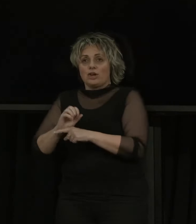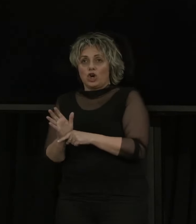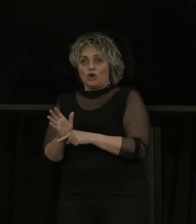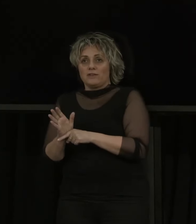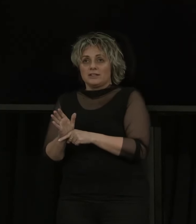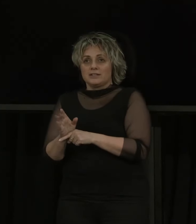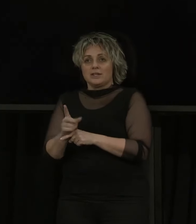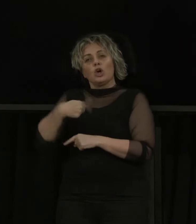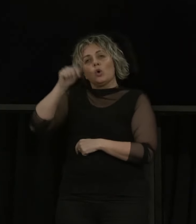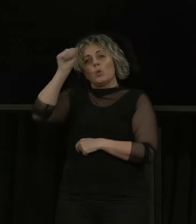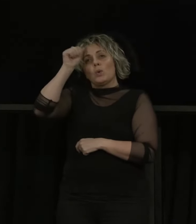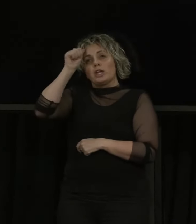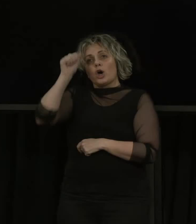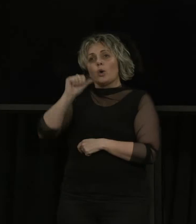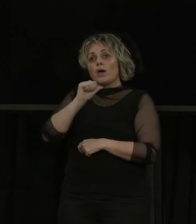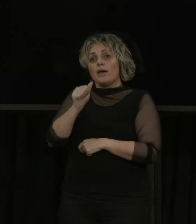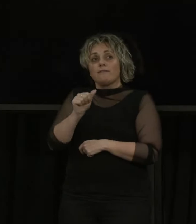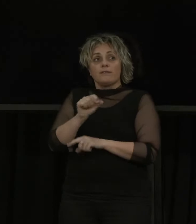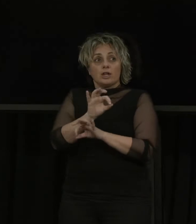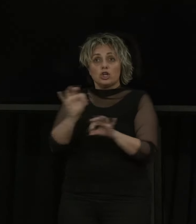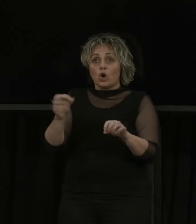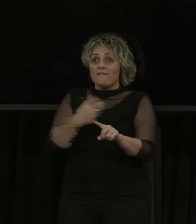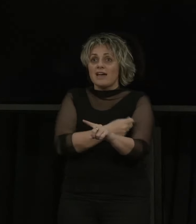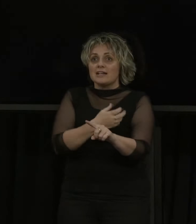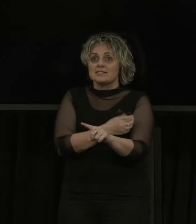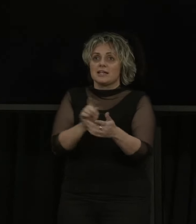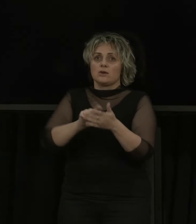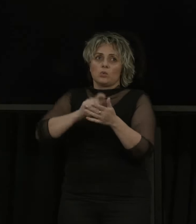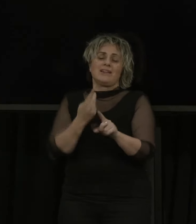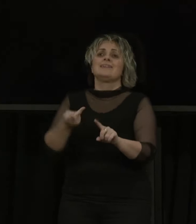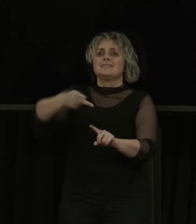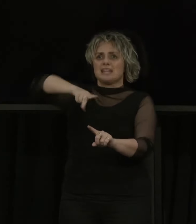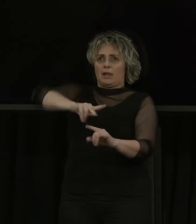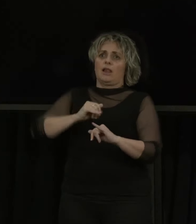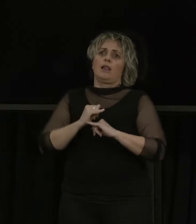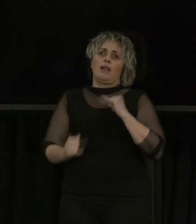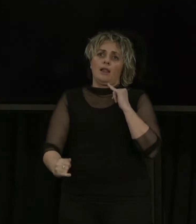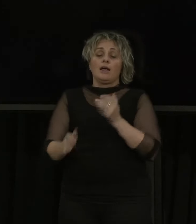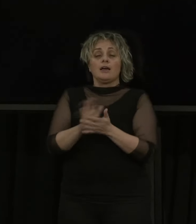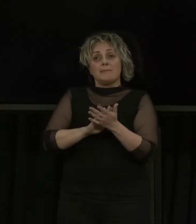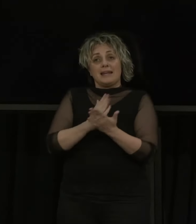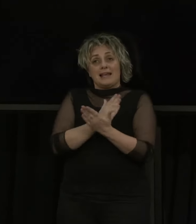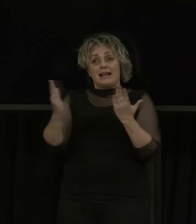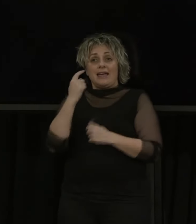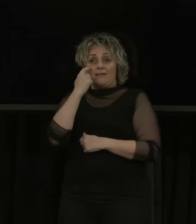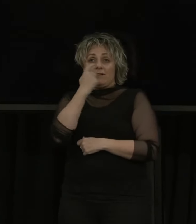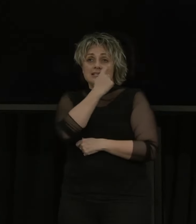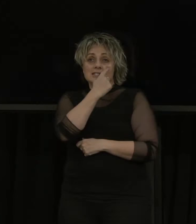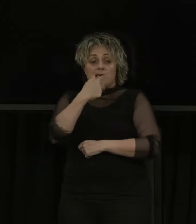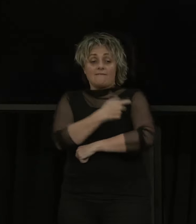Only 3% of cases in this outbreak have been vaccinated